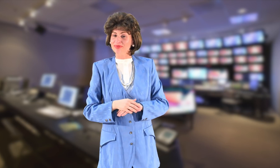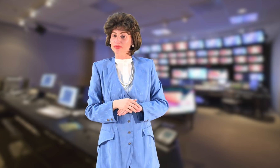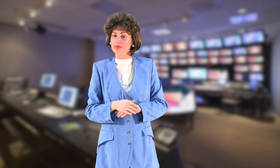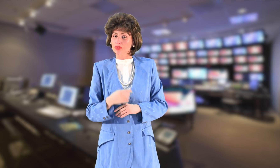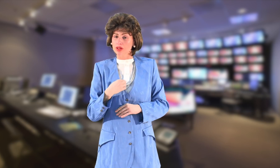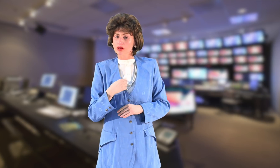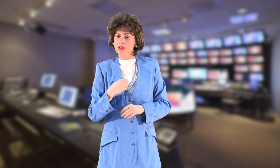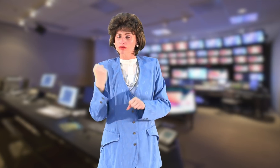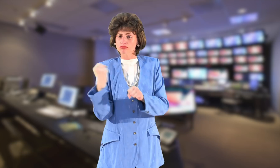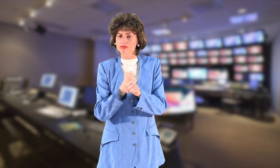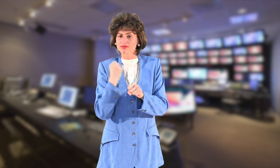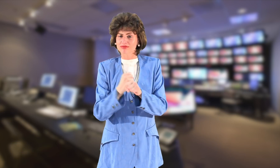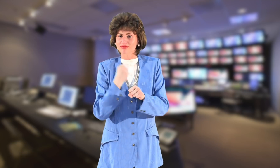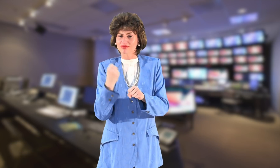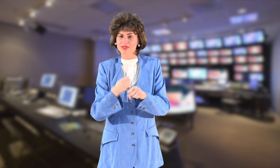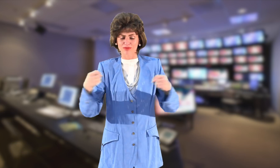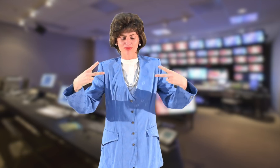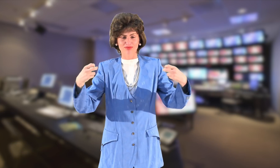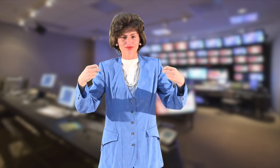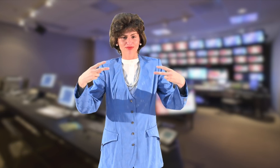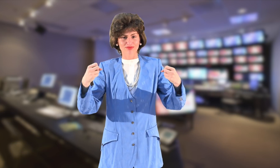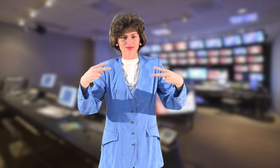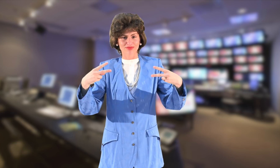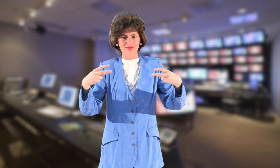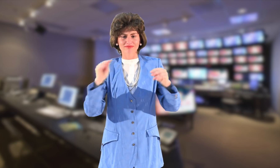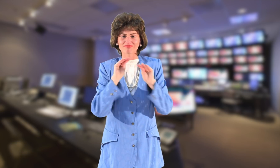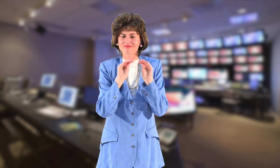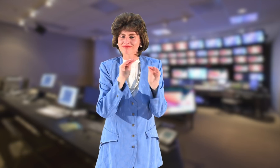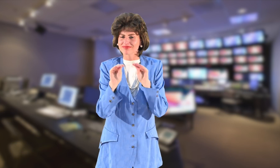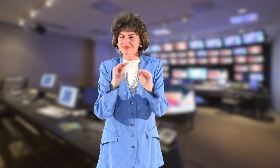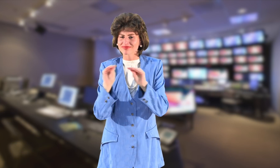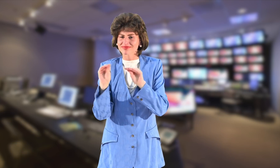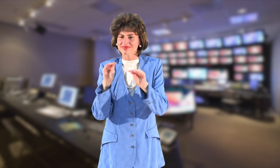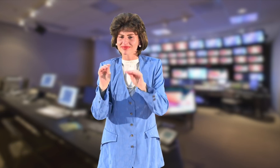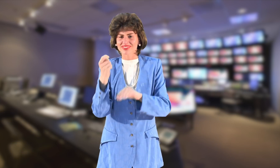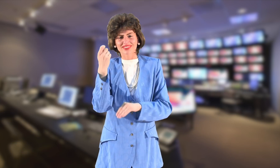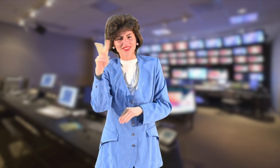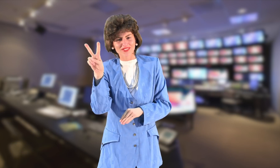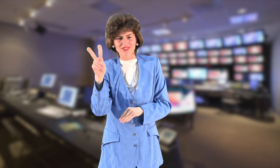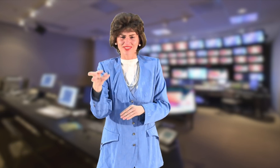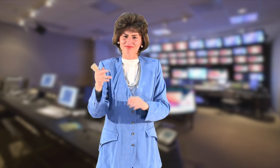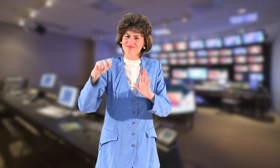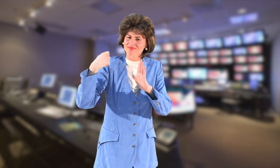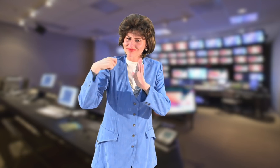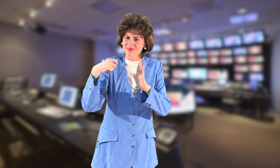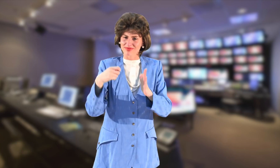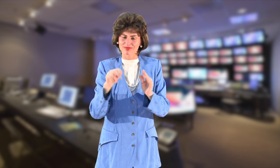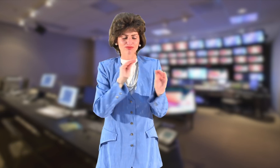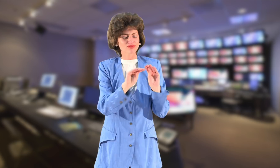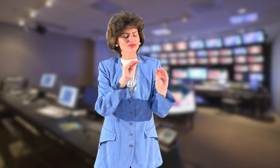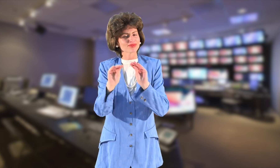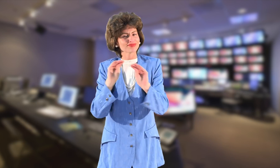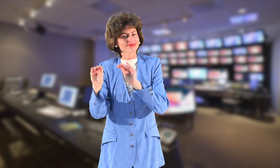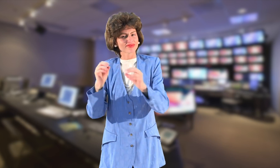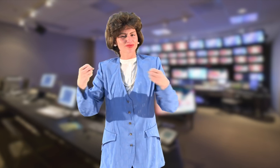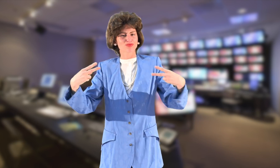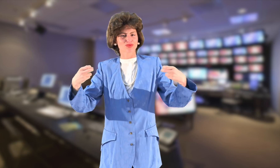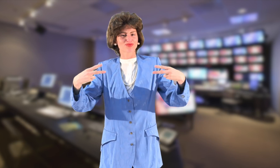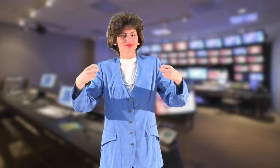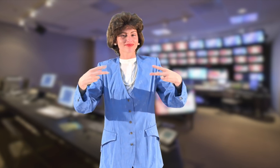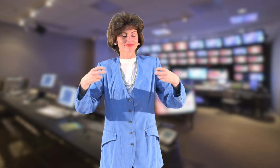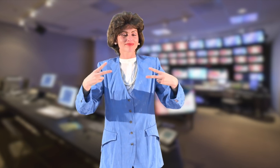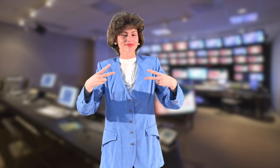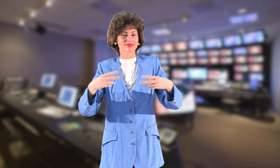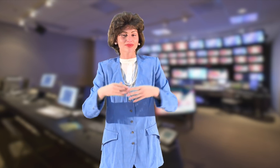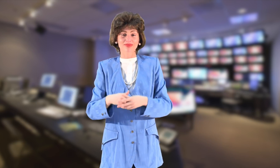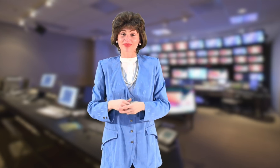After working at the National Captioning Institute,